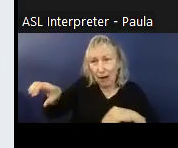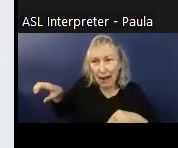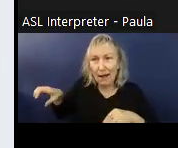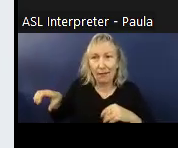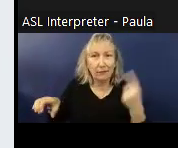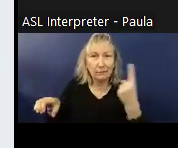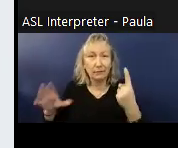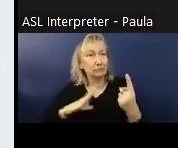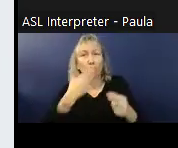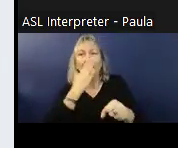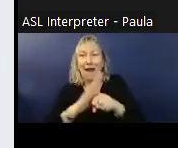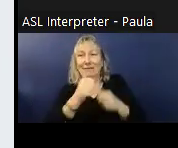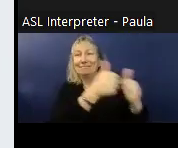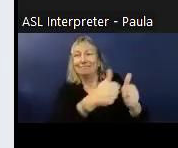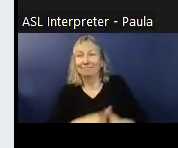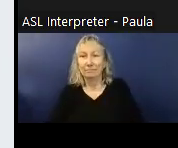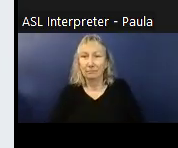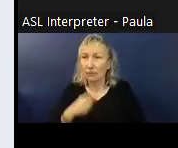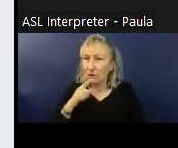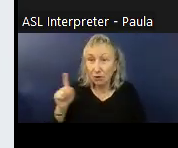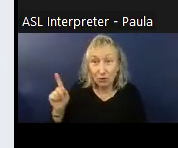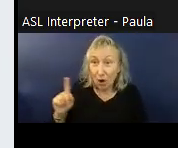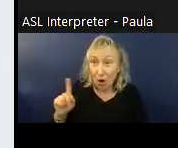Well, no, you need to show that, that, that,